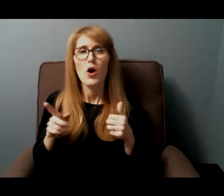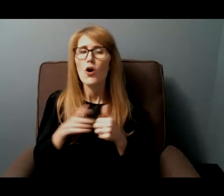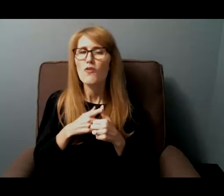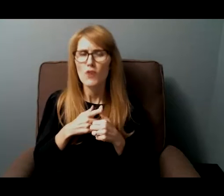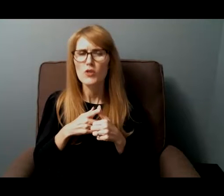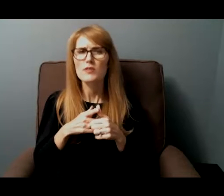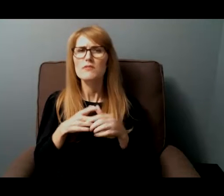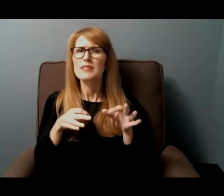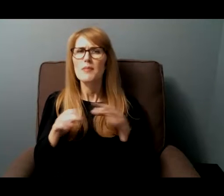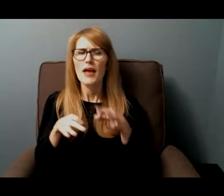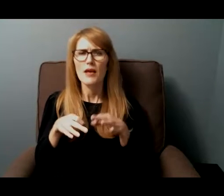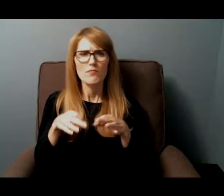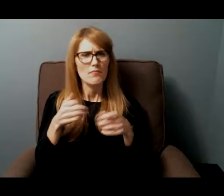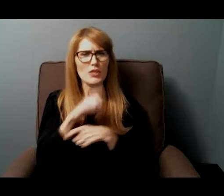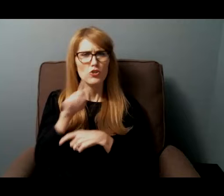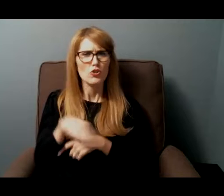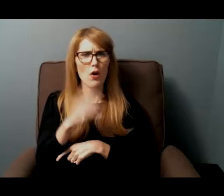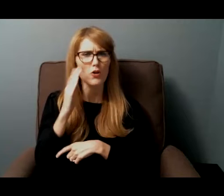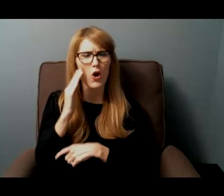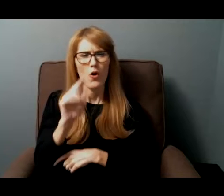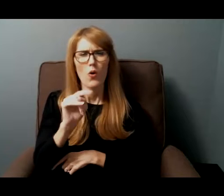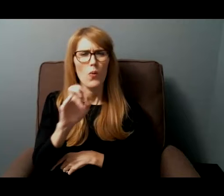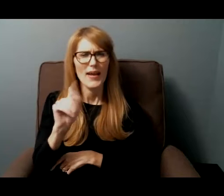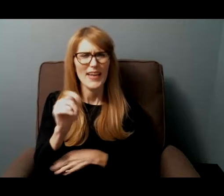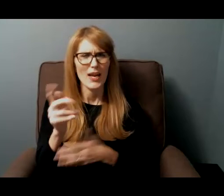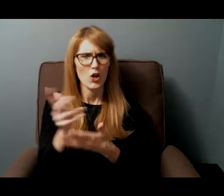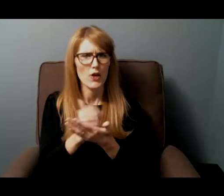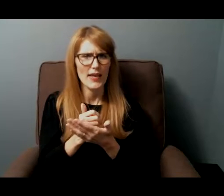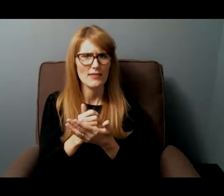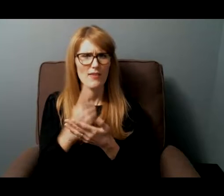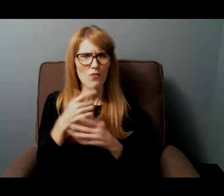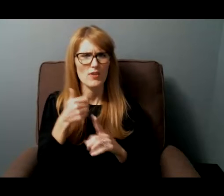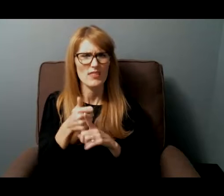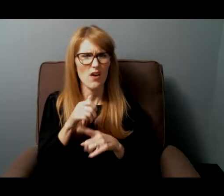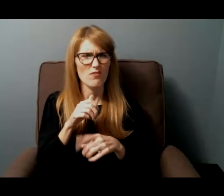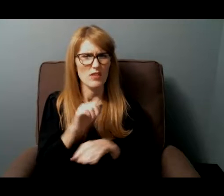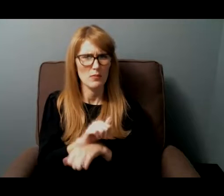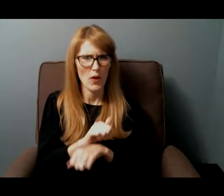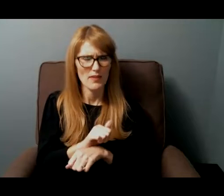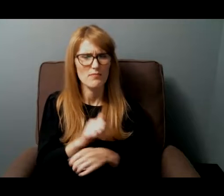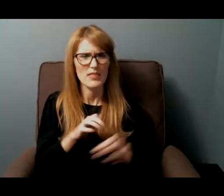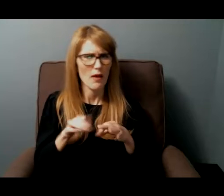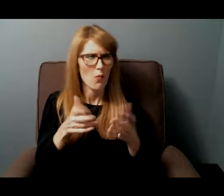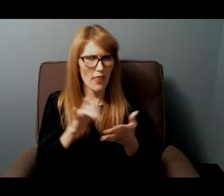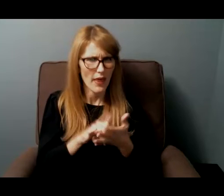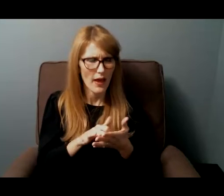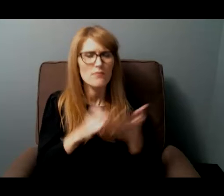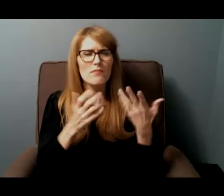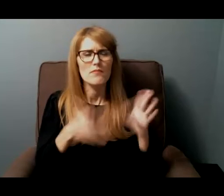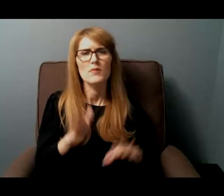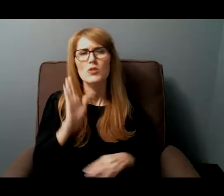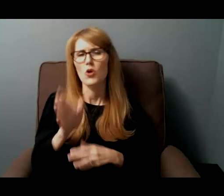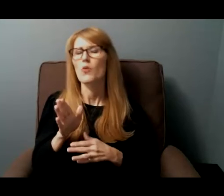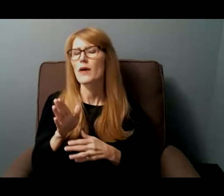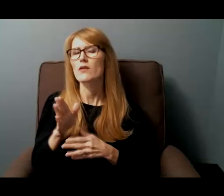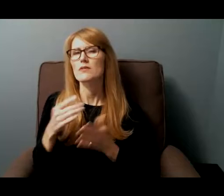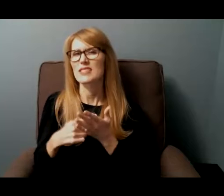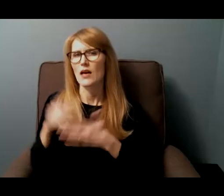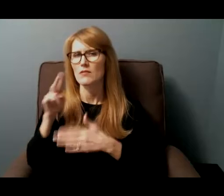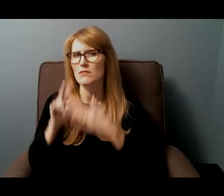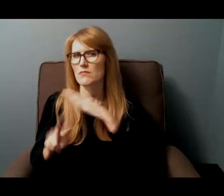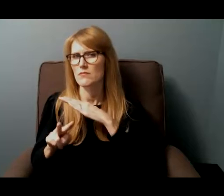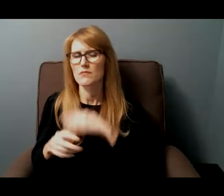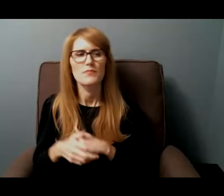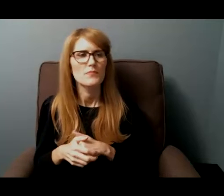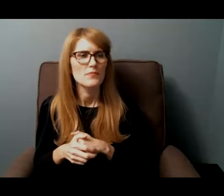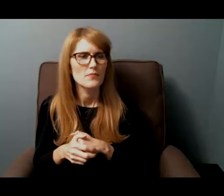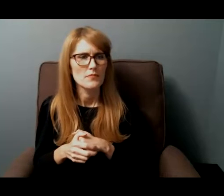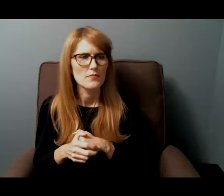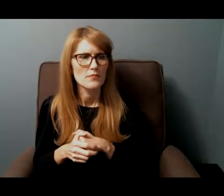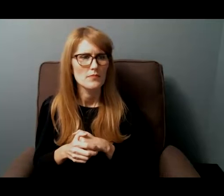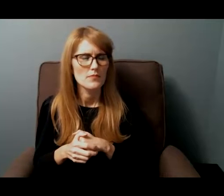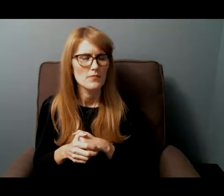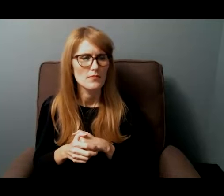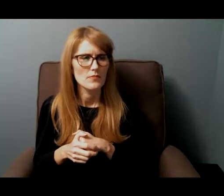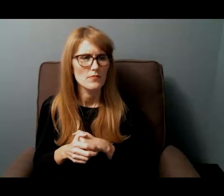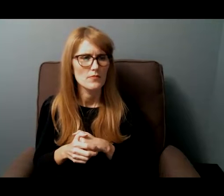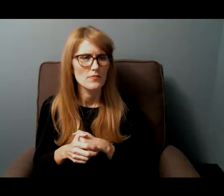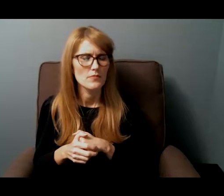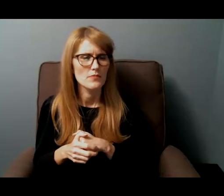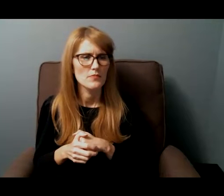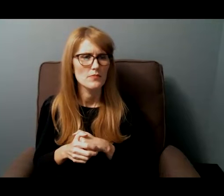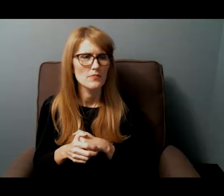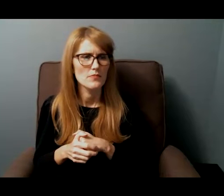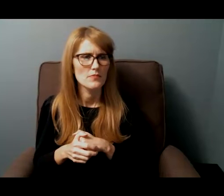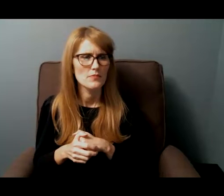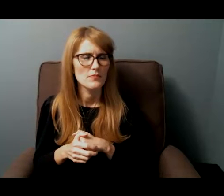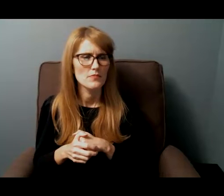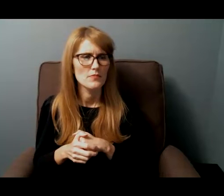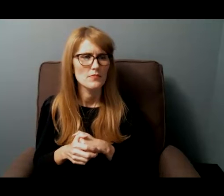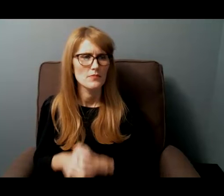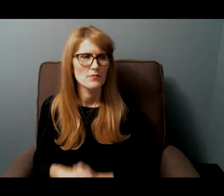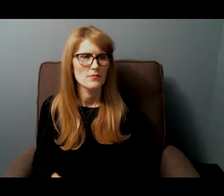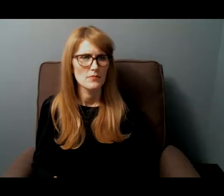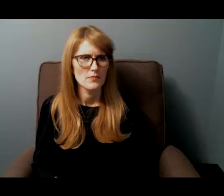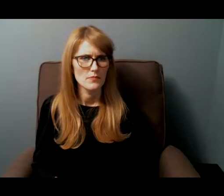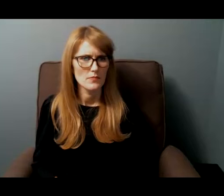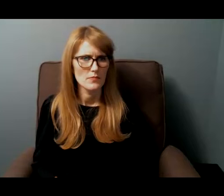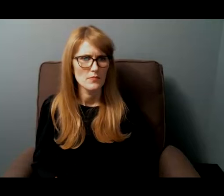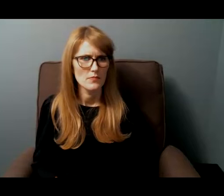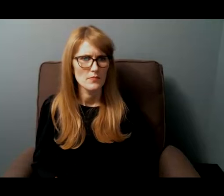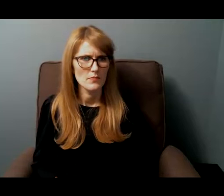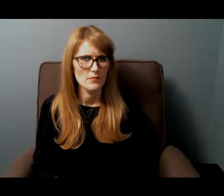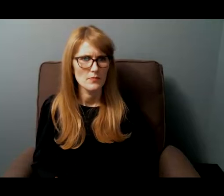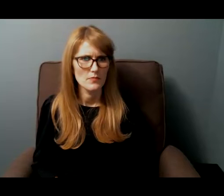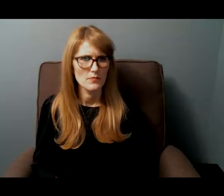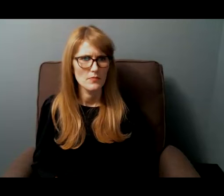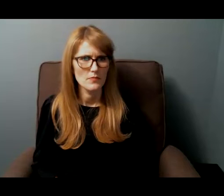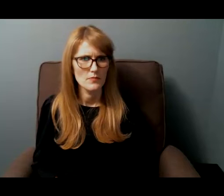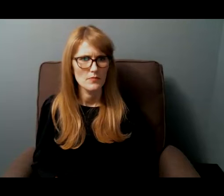employment are. Let's get grounded on that first. And then we'll talk about projecting.